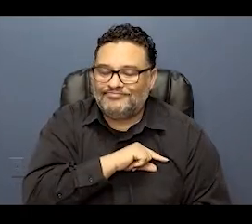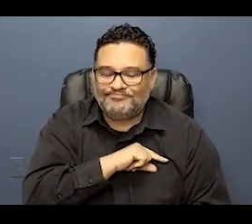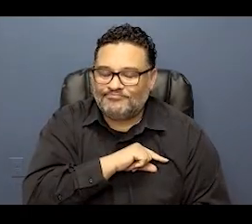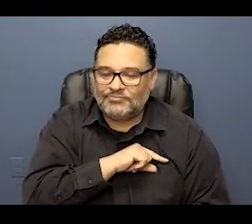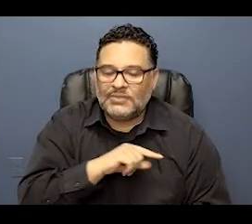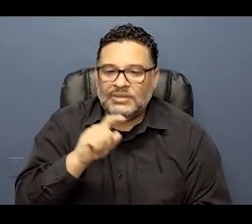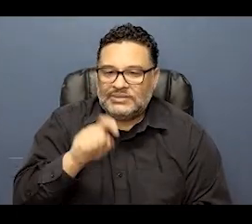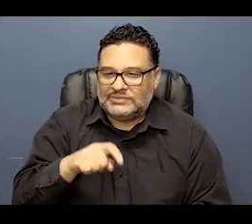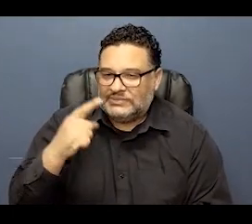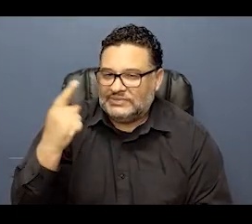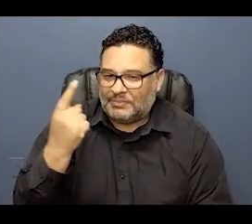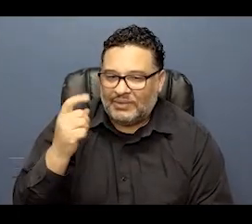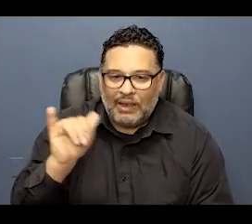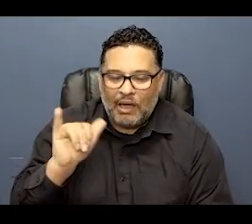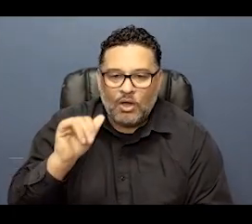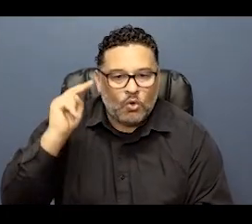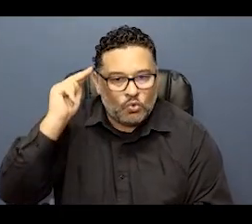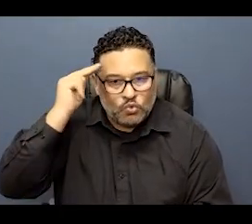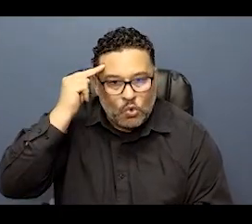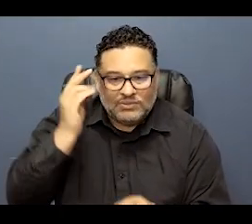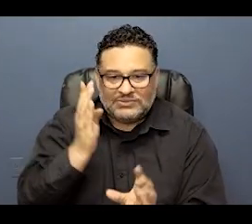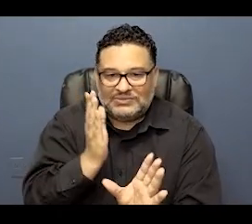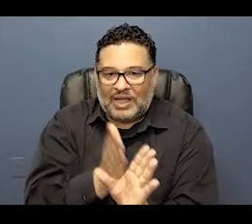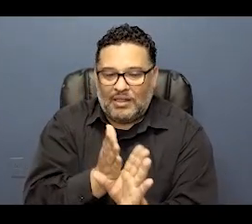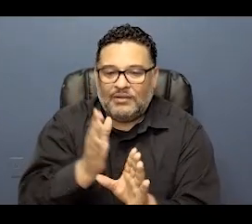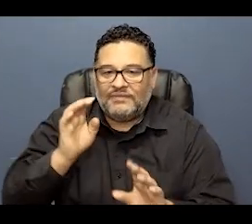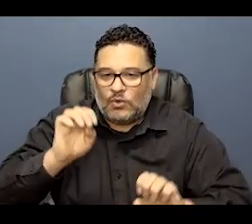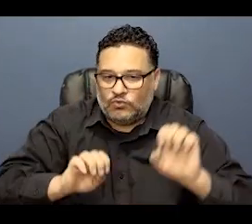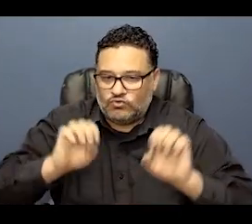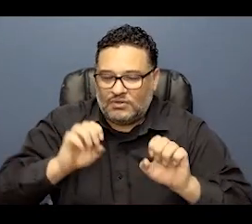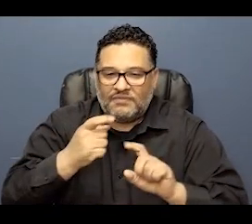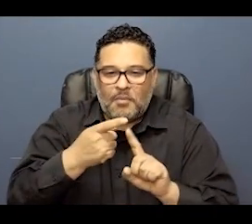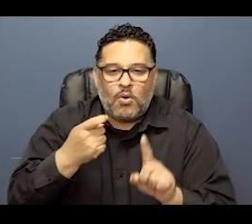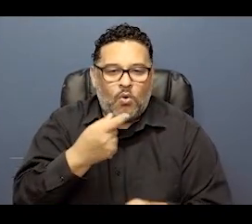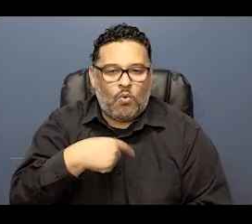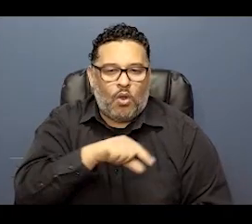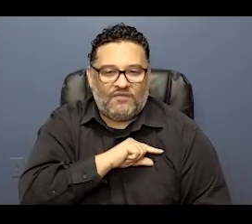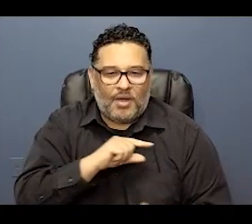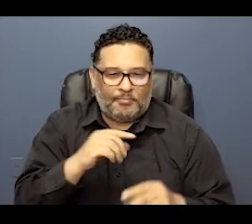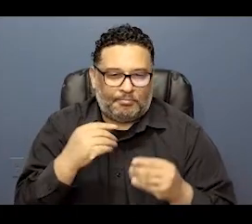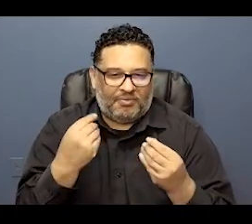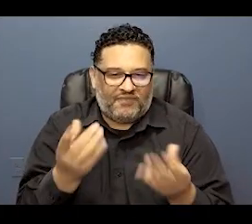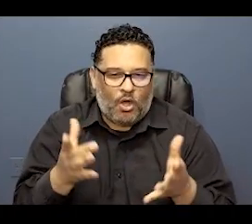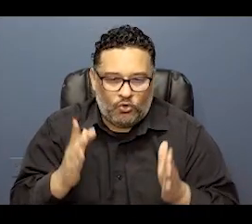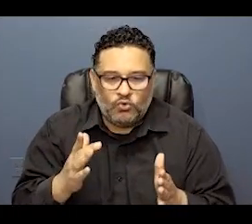like a neuropsychological evaluation from a qualified provider to support their eligibility